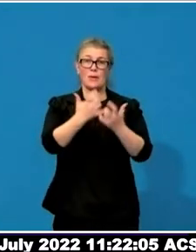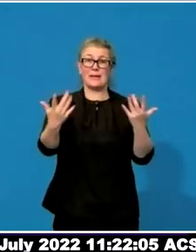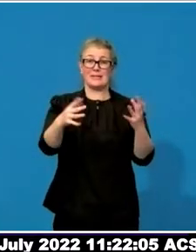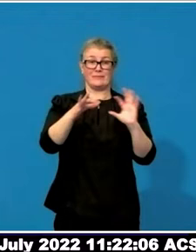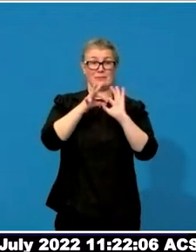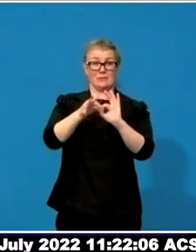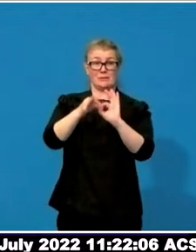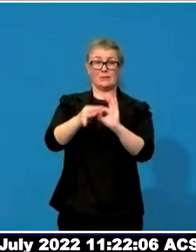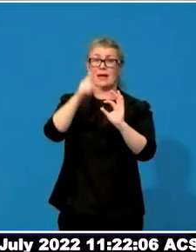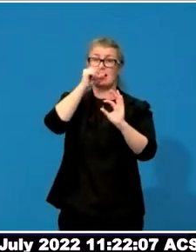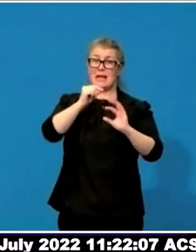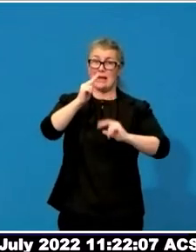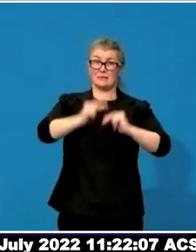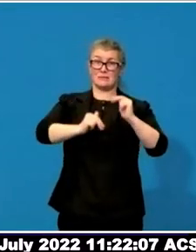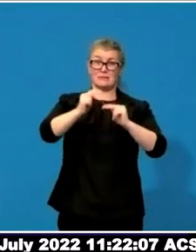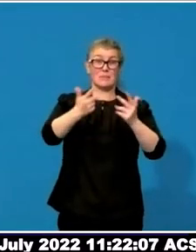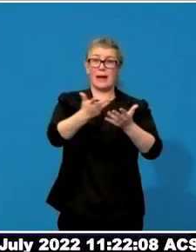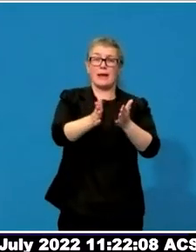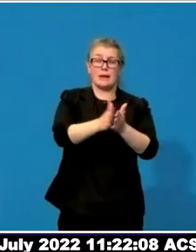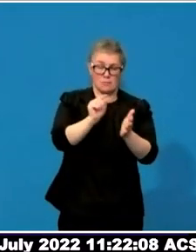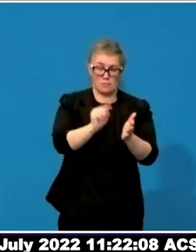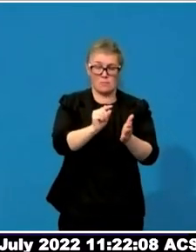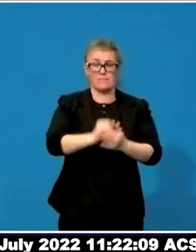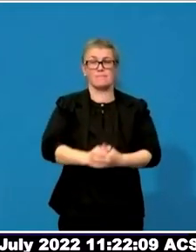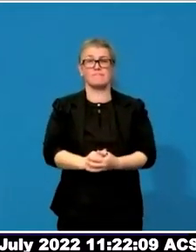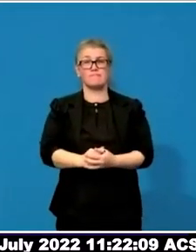NACCHO will explain that First Nations people with disability in remote communities